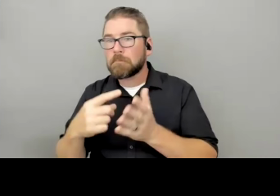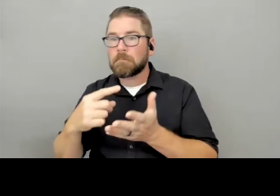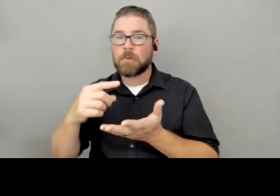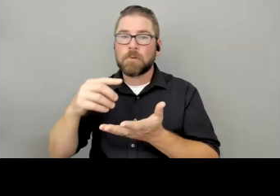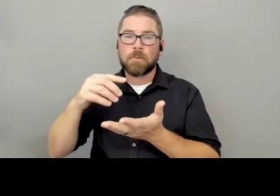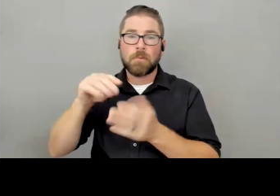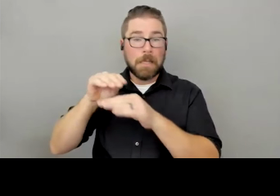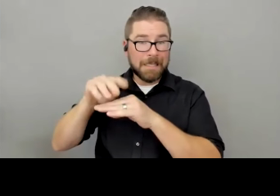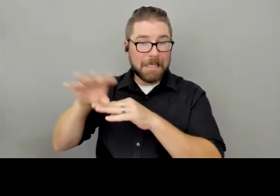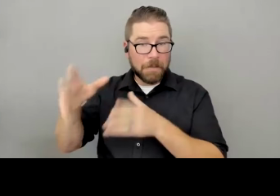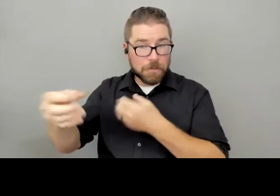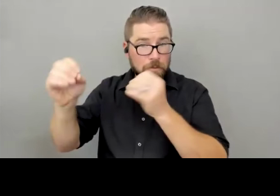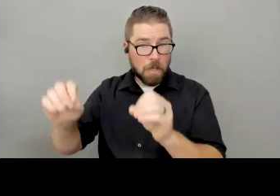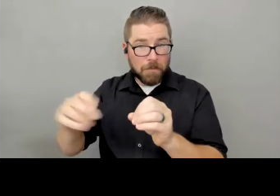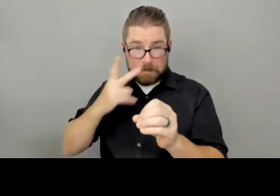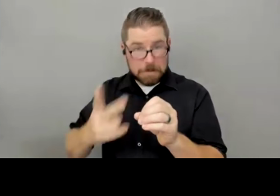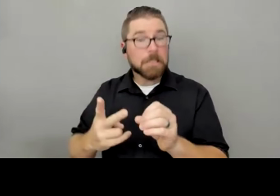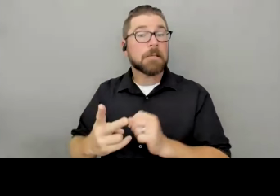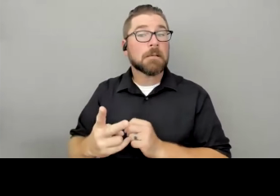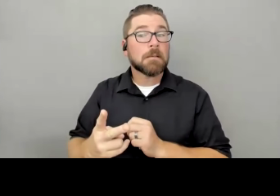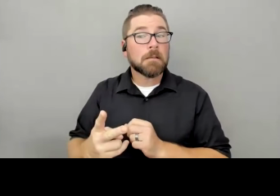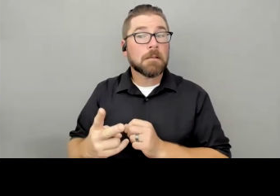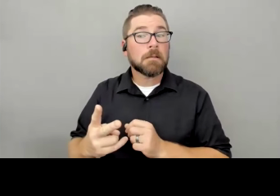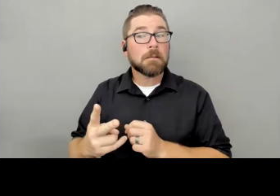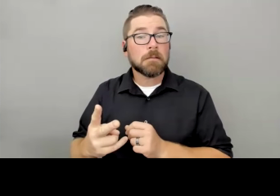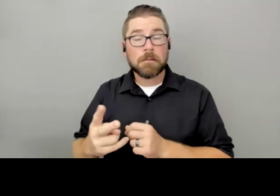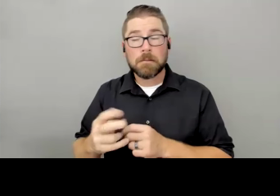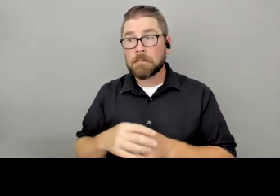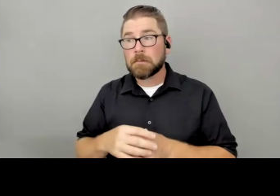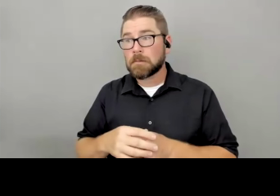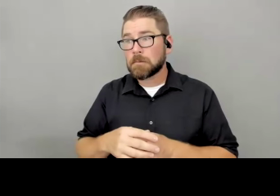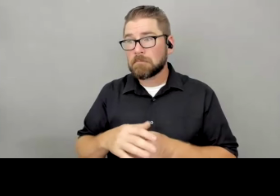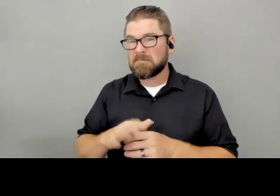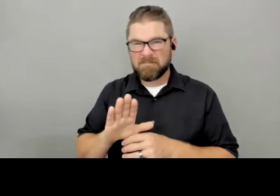They have to , these are administrative support people who have other tasks as well.